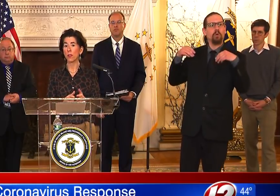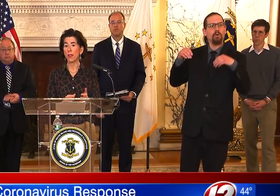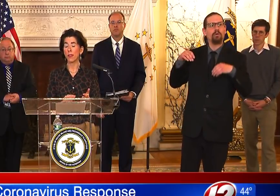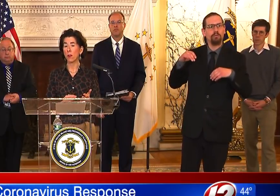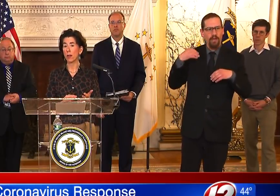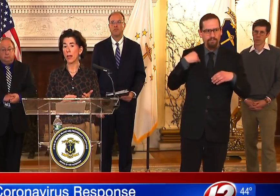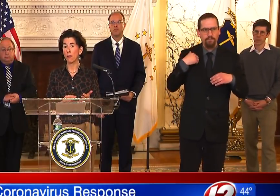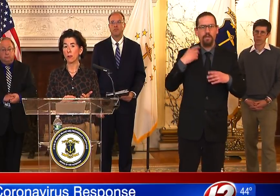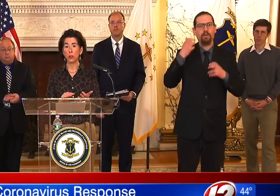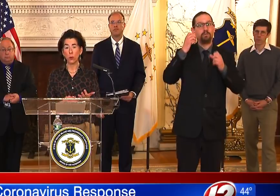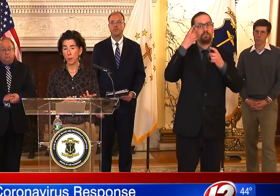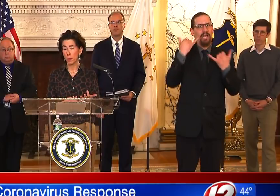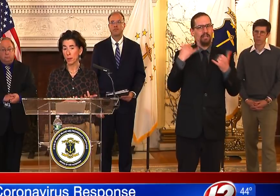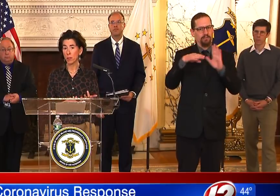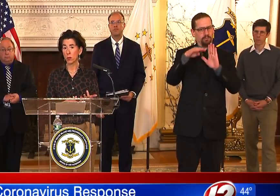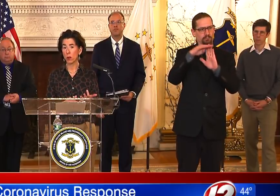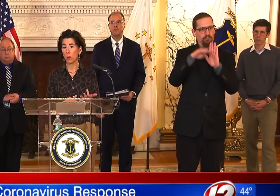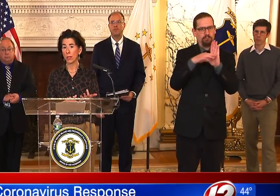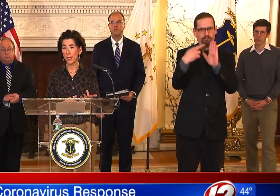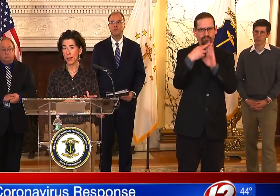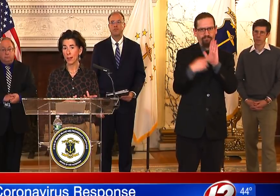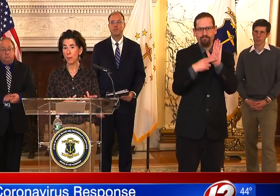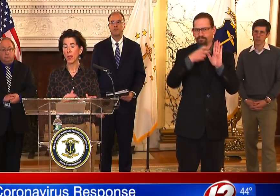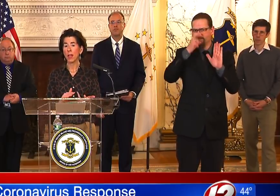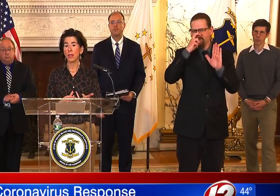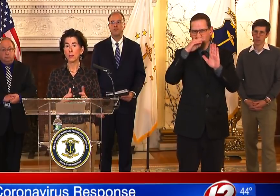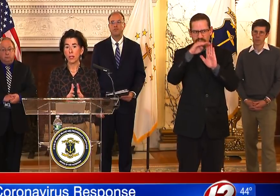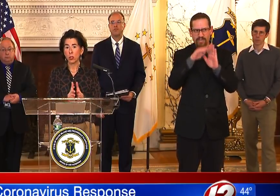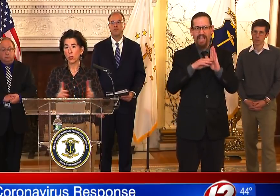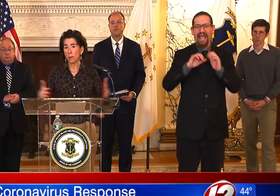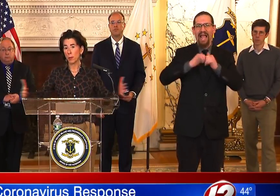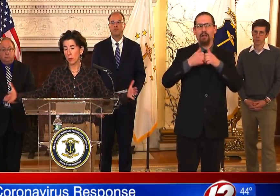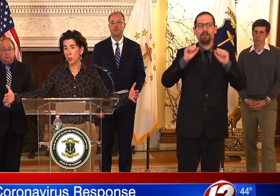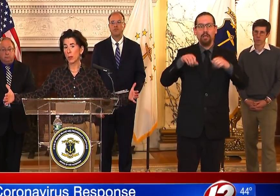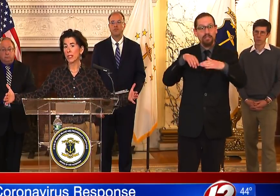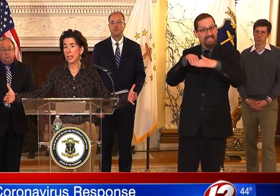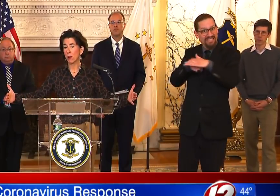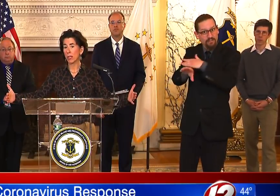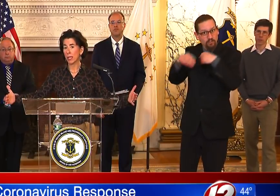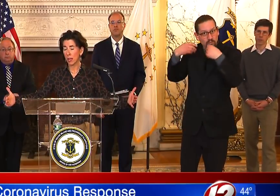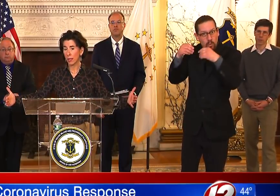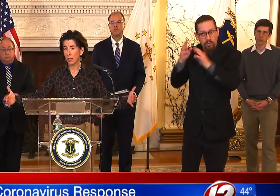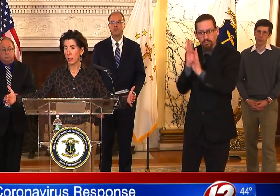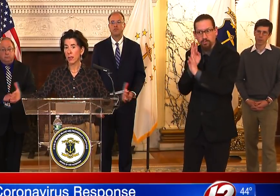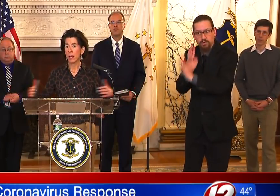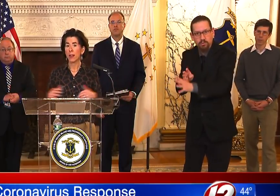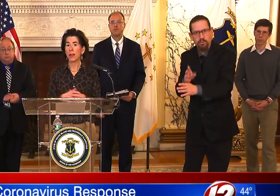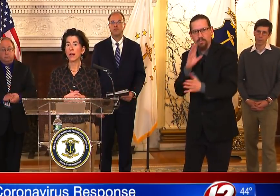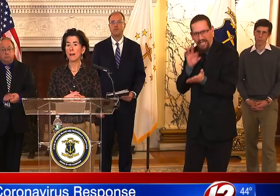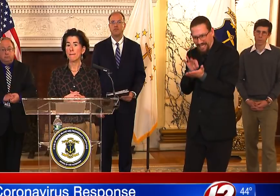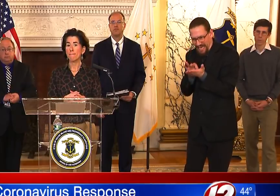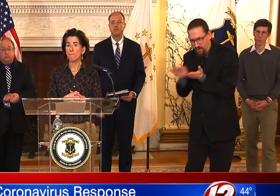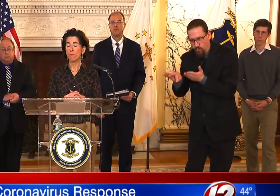UP BIG GROCERY STORES, WALMART, ETC., ARE OPERATING UNDER NEW REGULATIONS TO MAKE SURE THAT